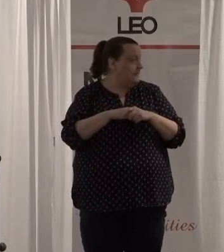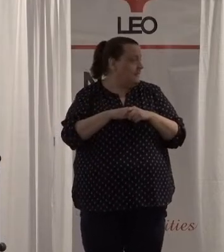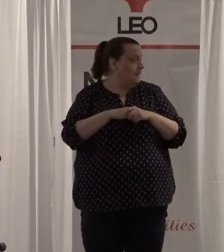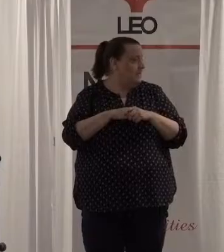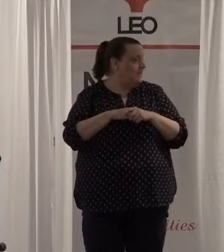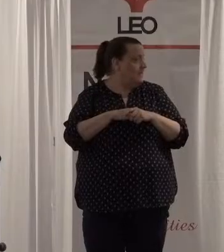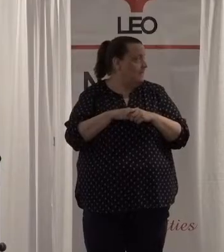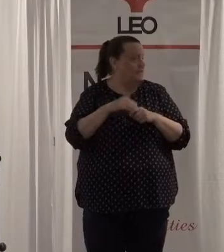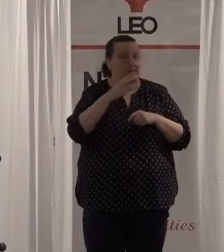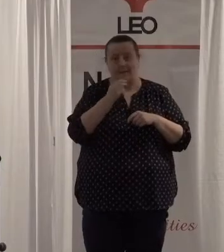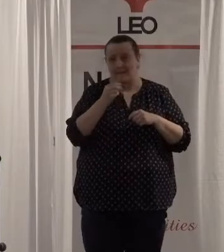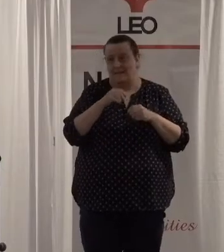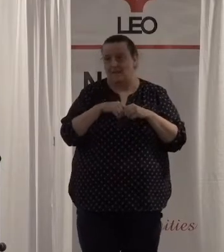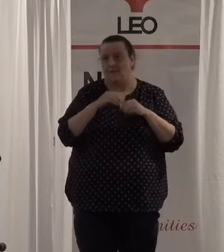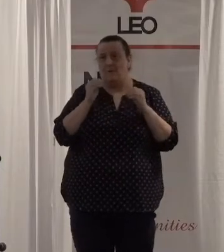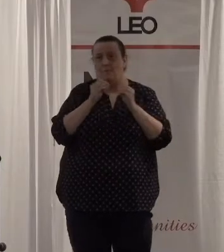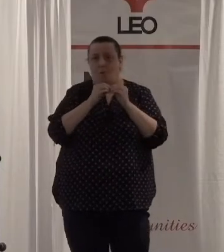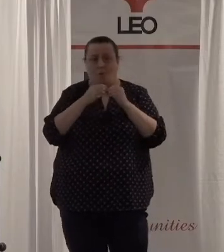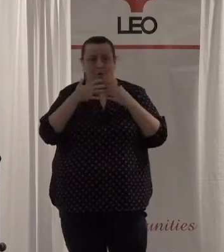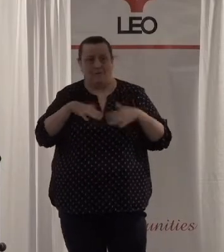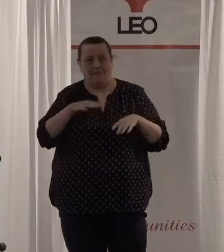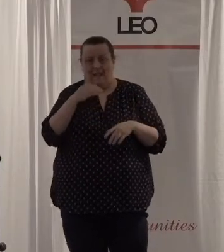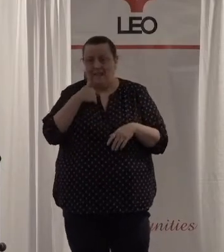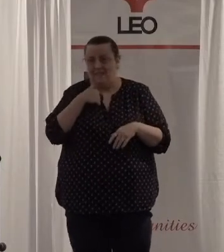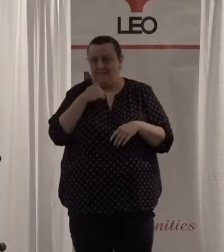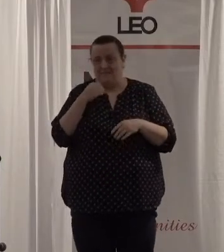THAN MOST PEOPLE THINK IS NORMAL.